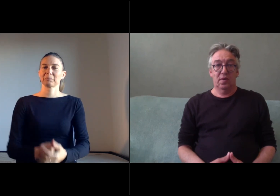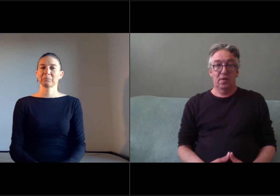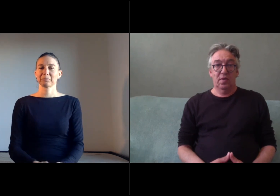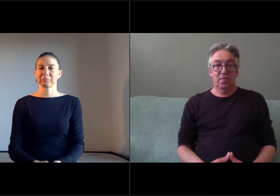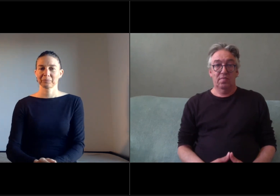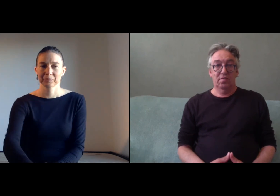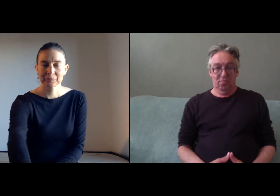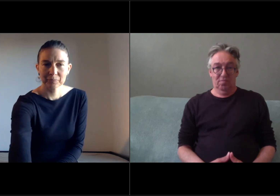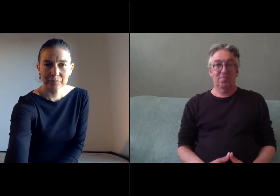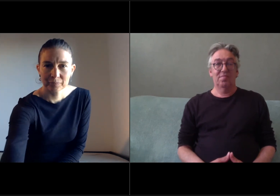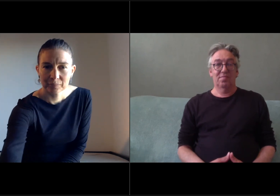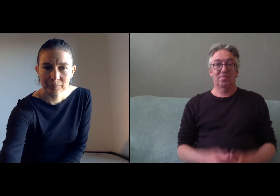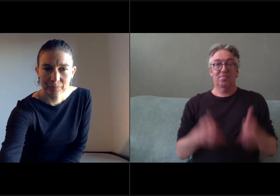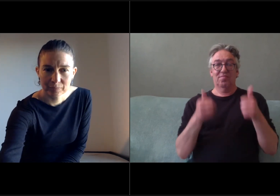I'll let him speak now.